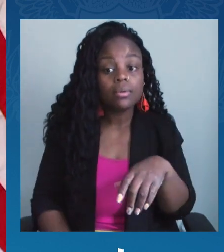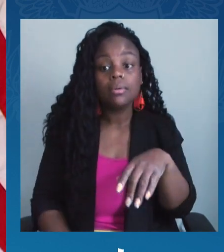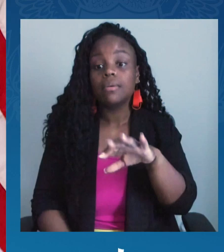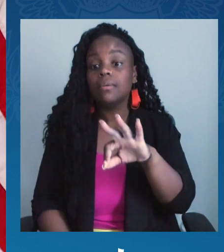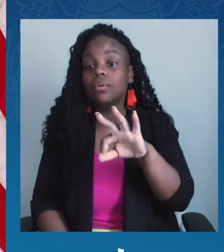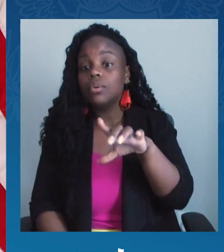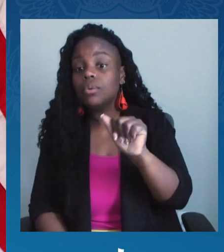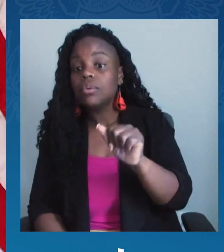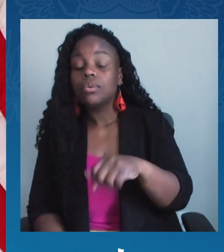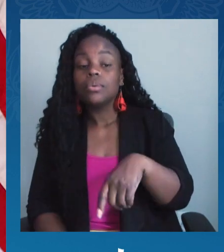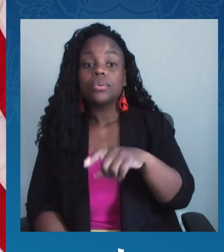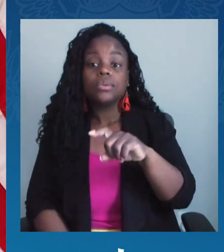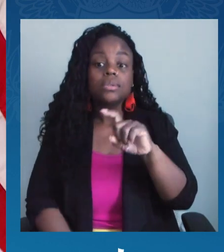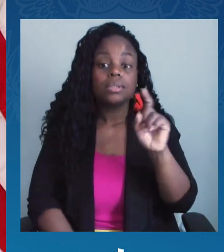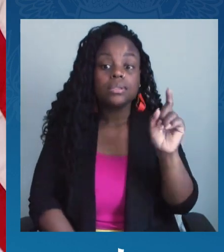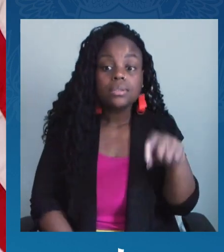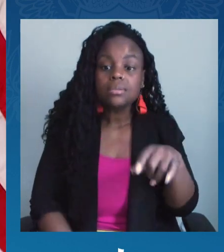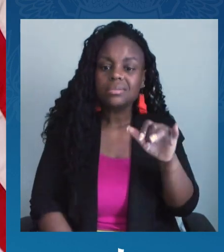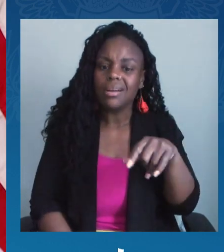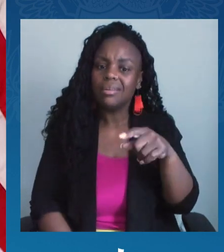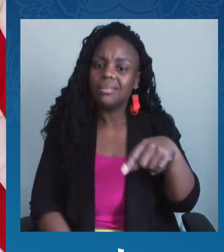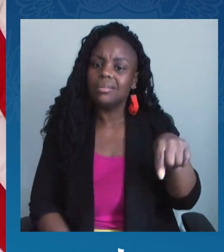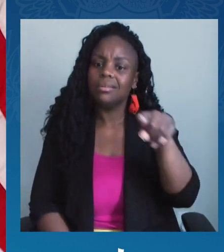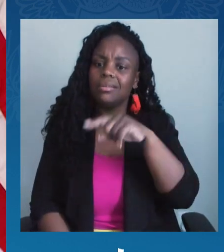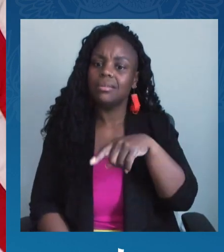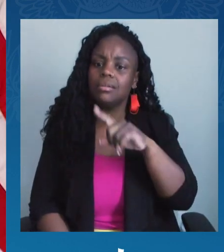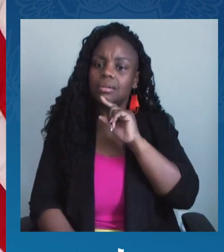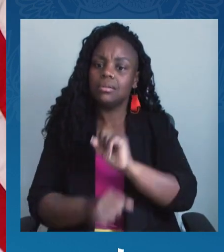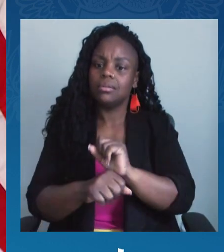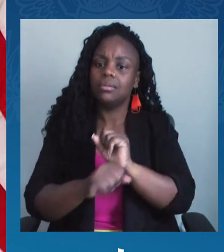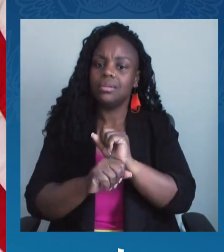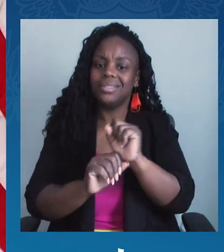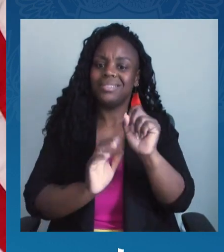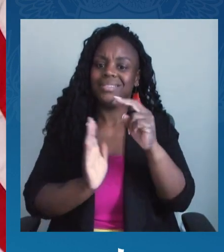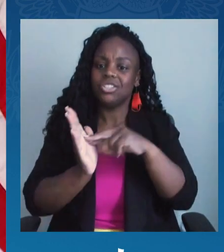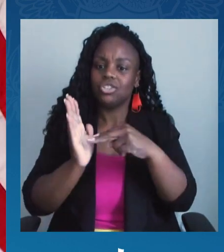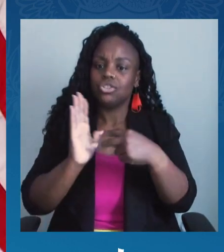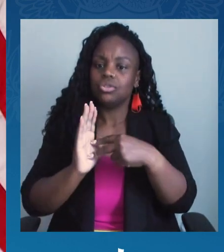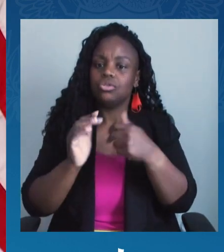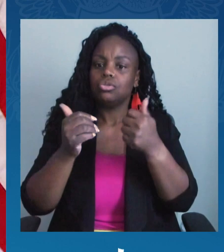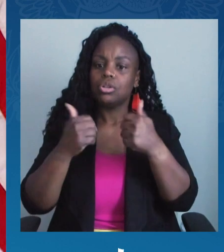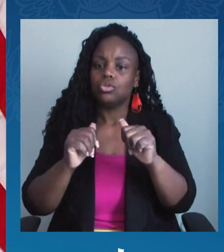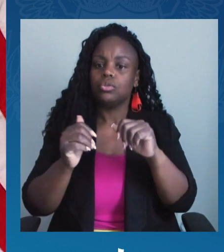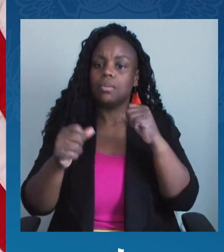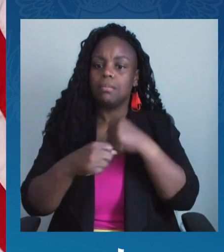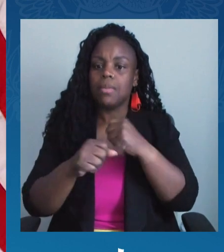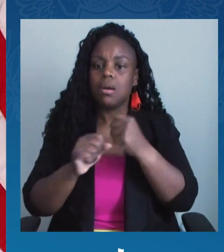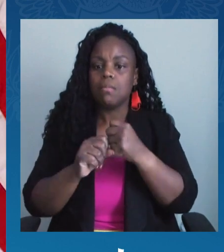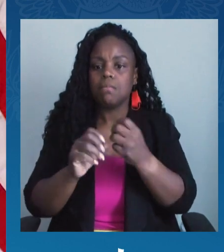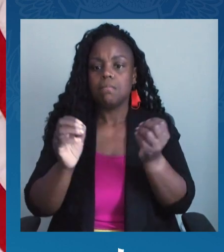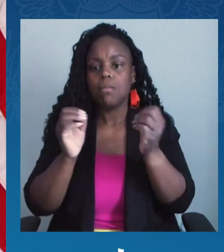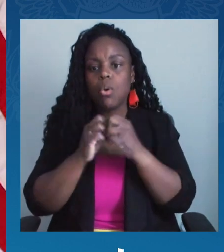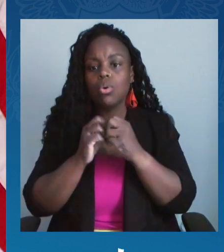who are intentionally trying to make it more difficult for people to vote so they don't vote.